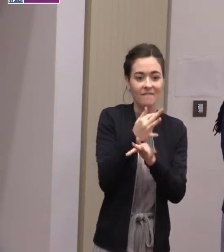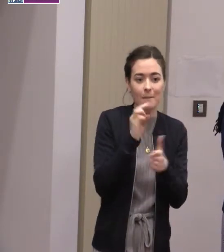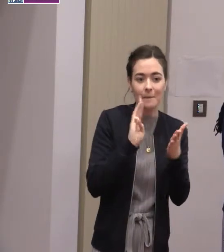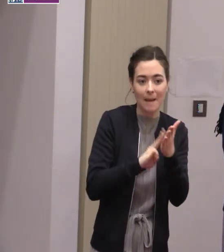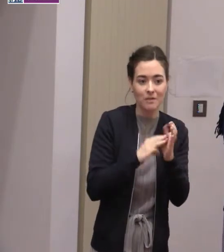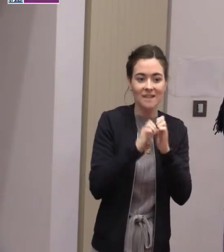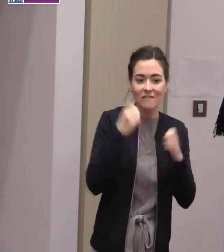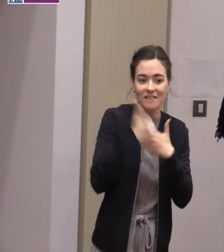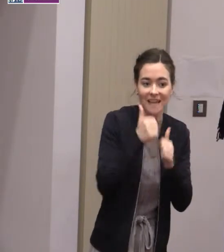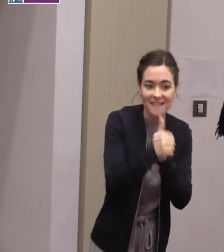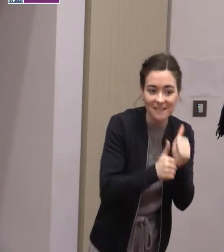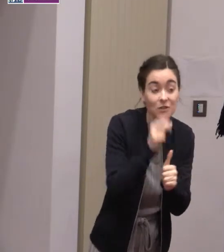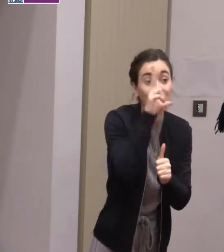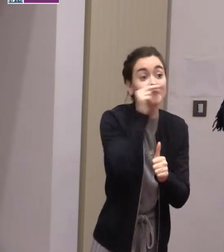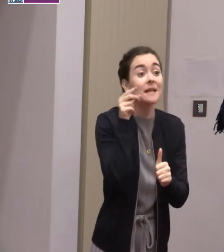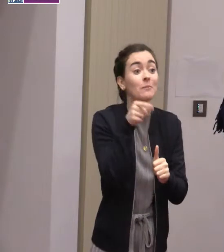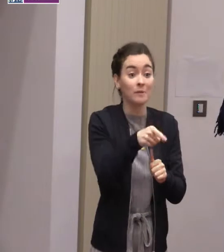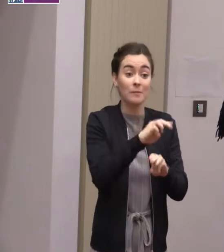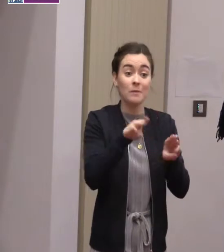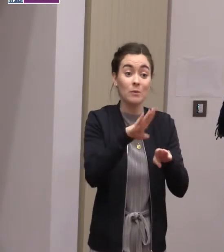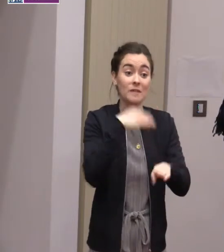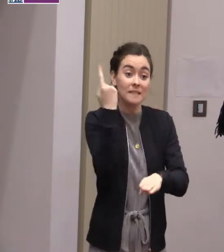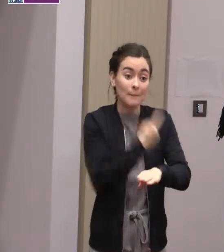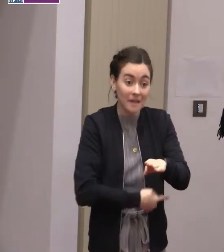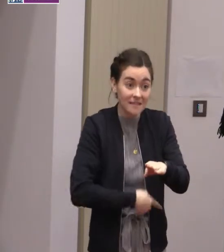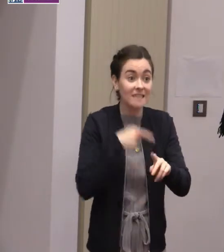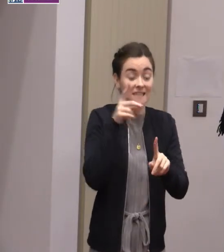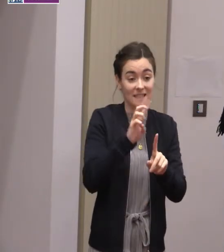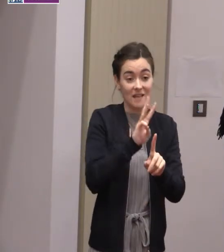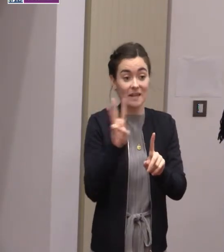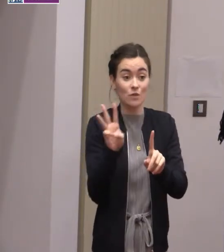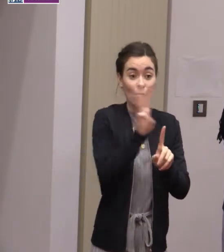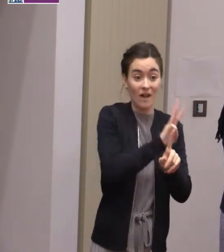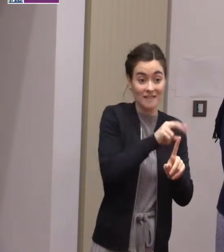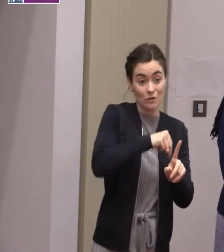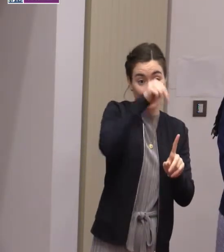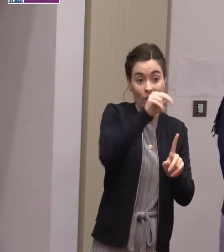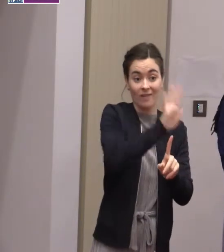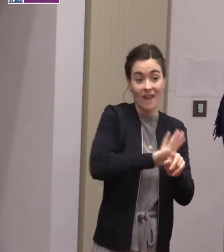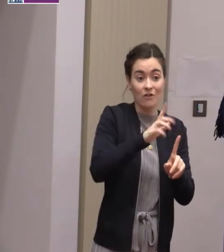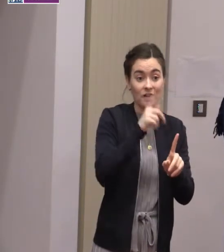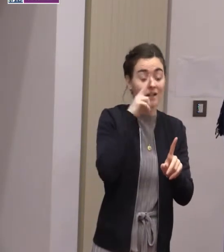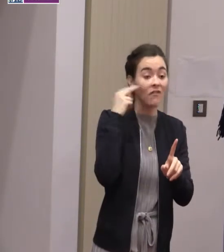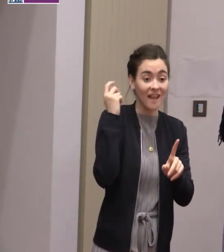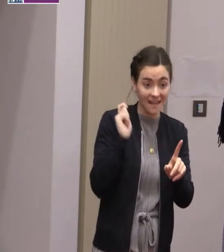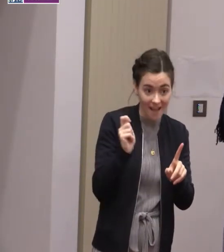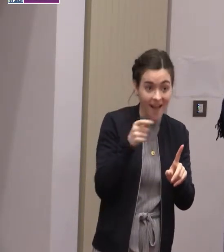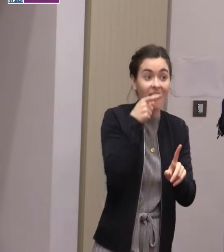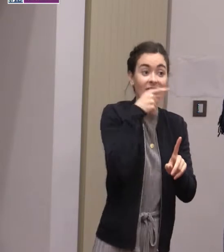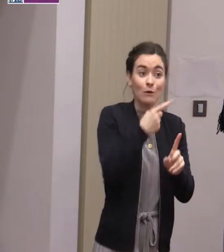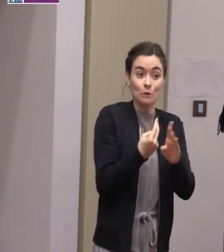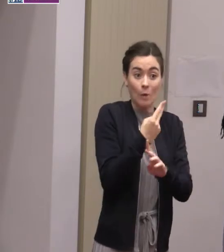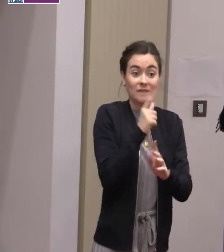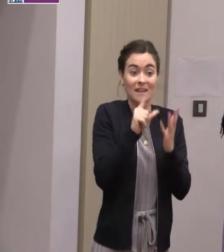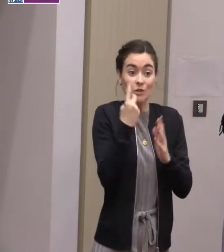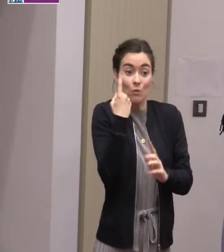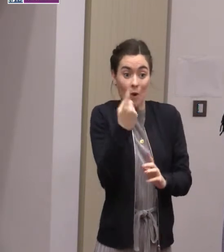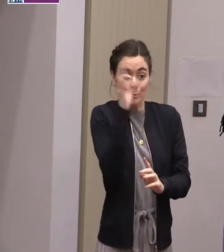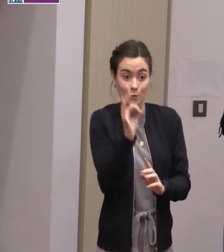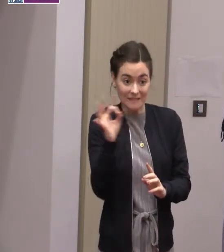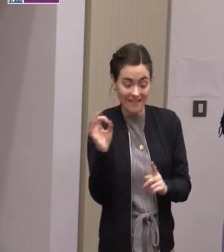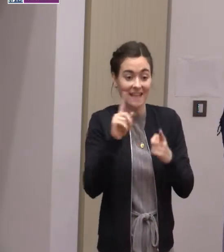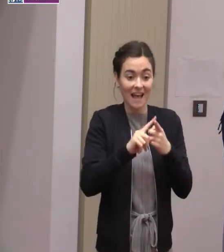So, in the north-eastern parts of Kenya were up to 71% and 74% retrospectively were likely